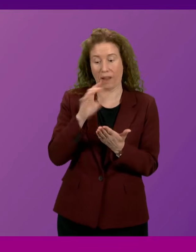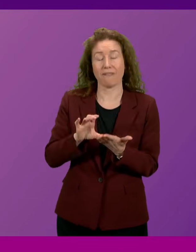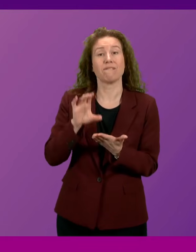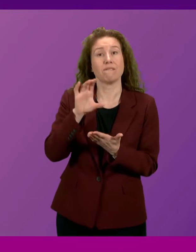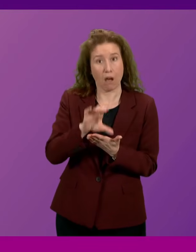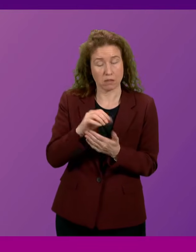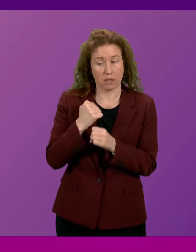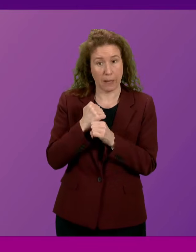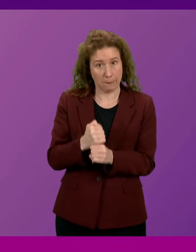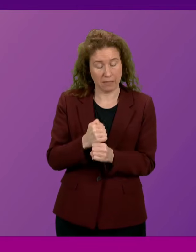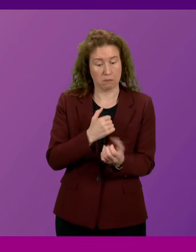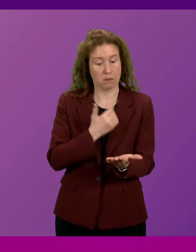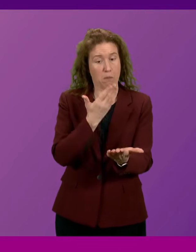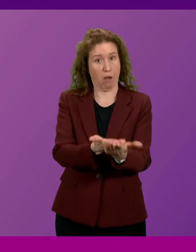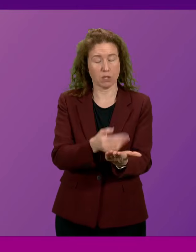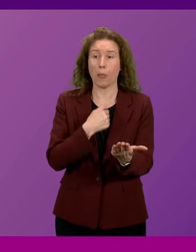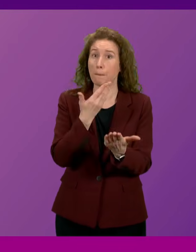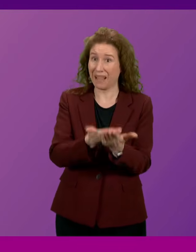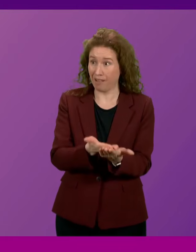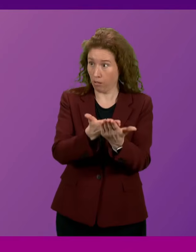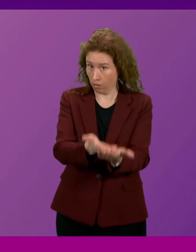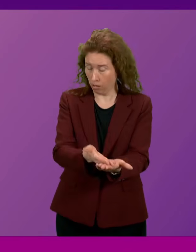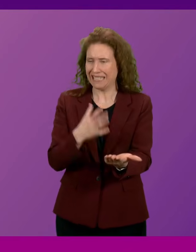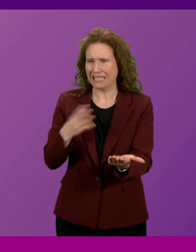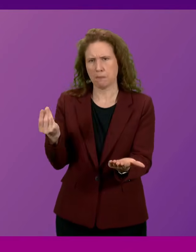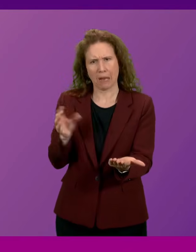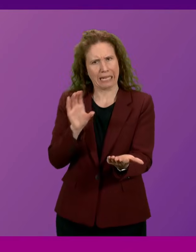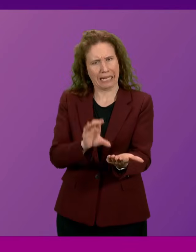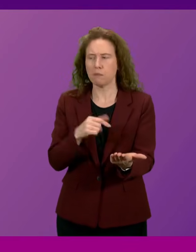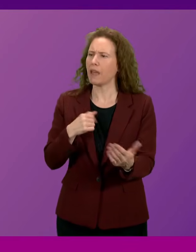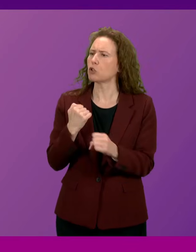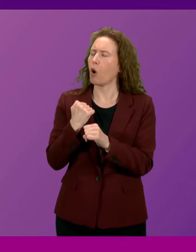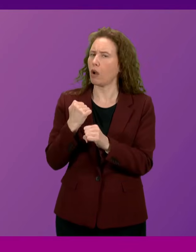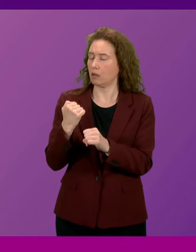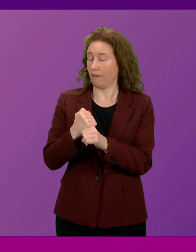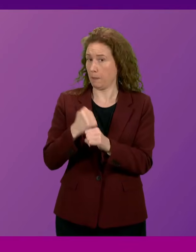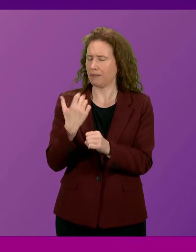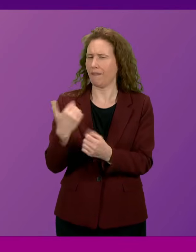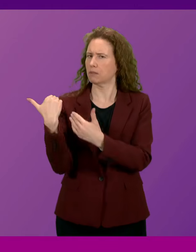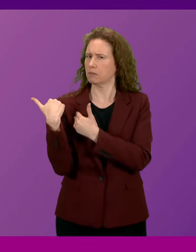which Parliament legislates. That is an absolute obligation for the Government when it introduces